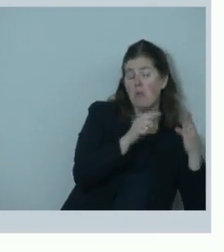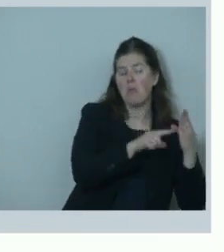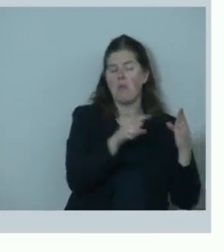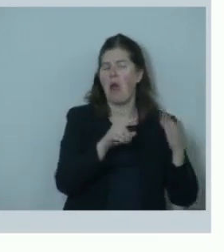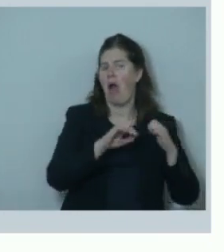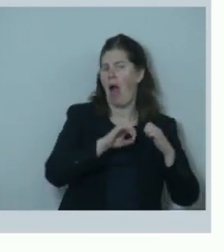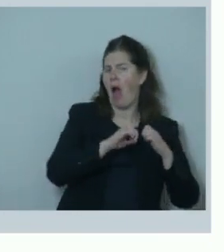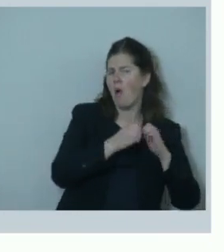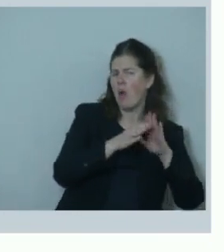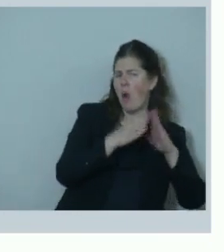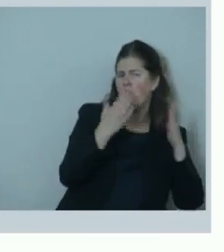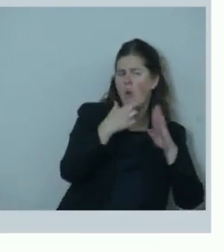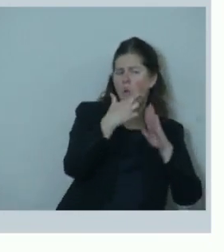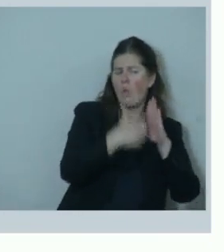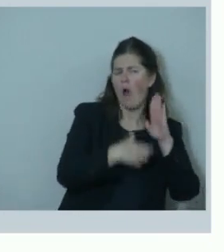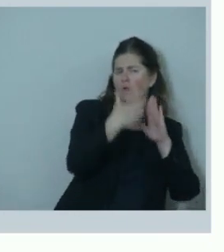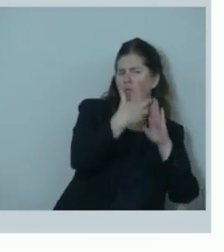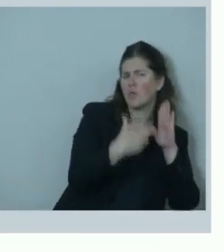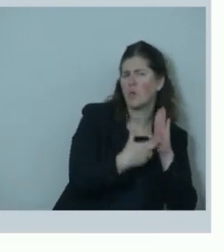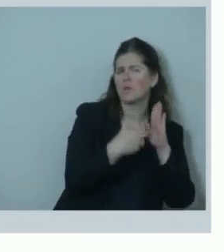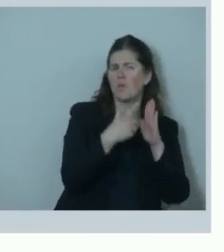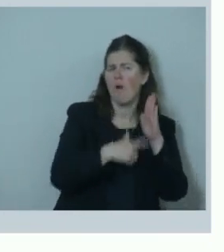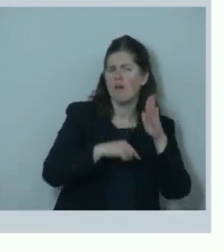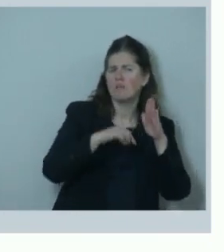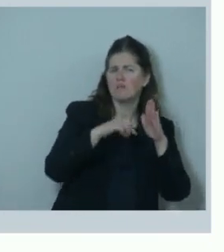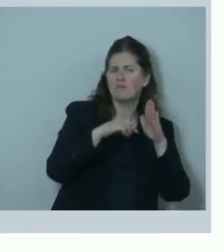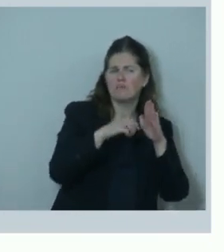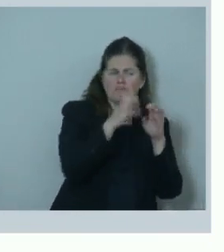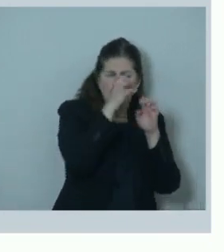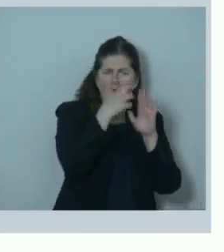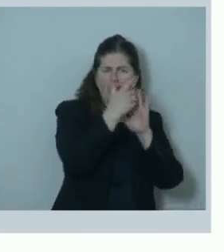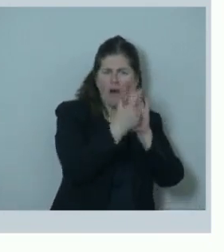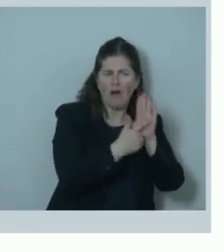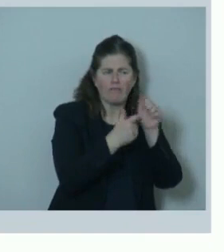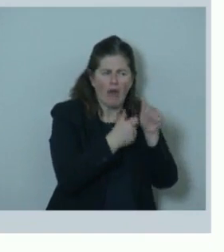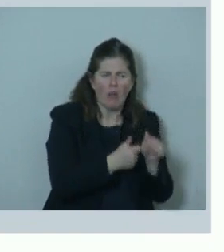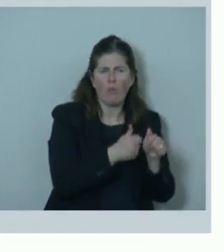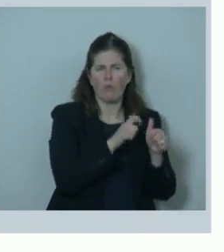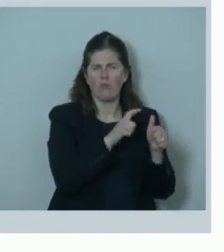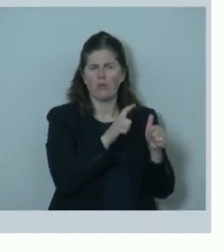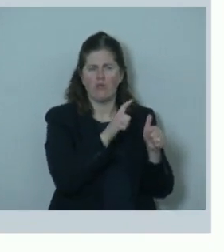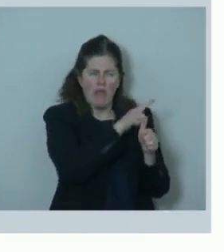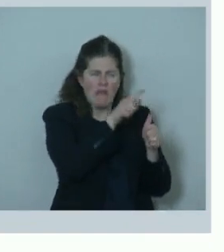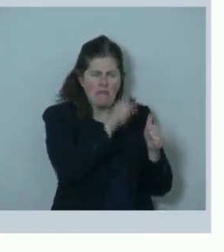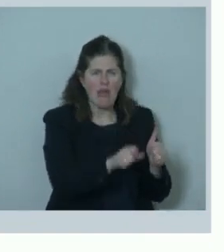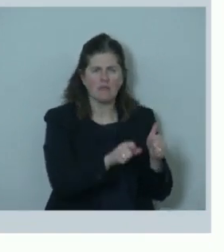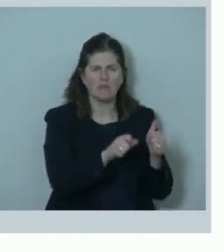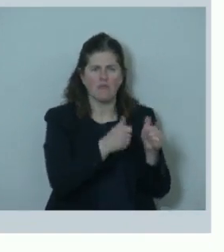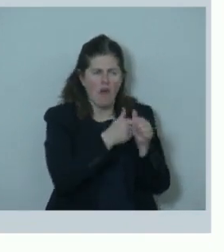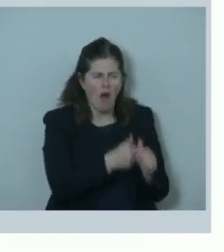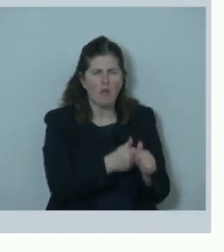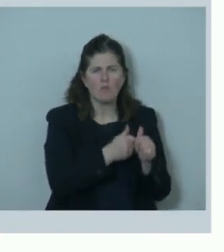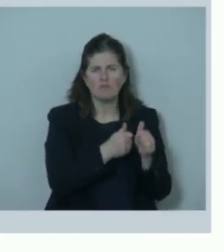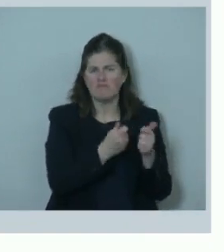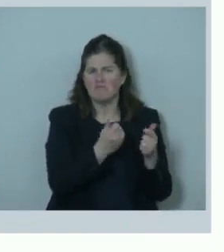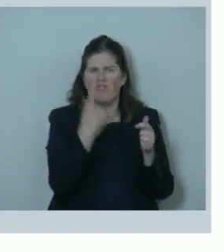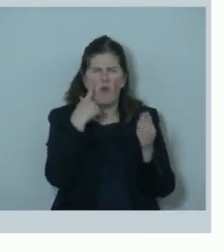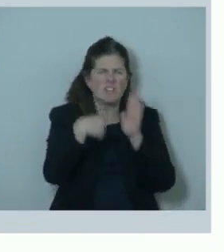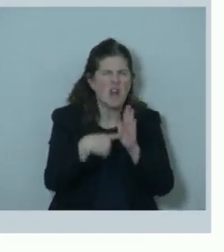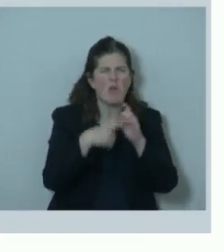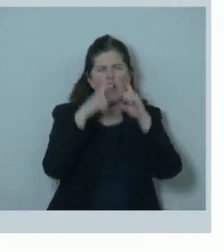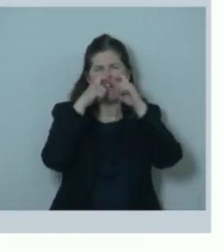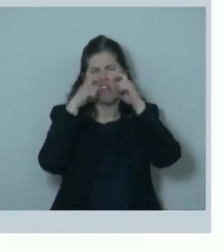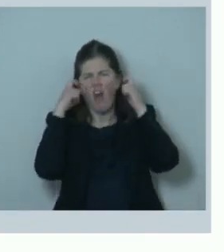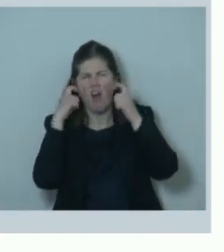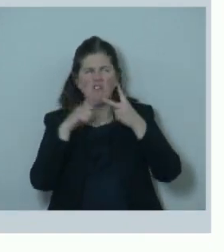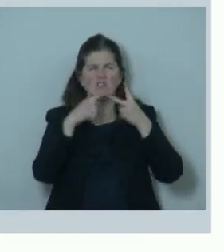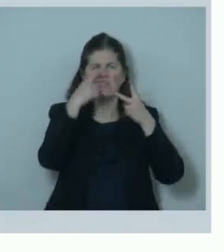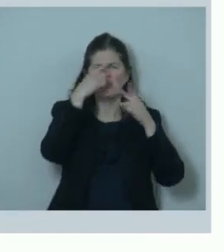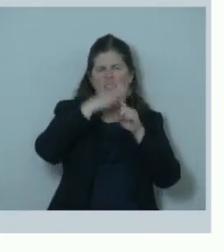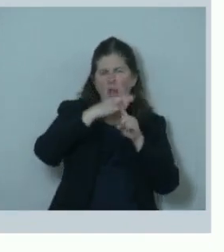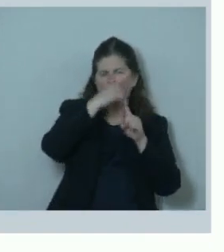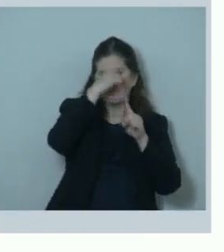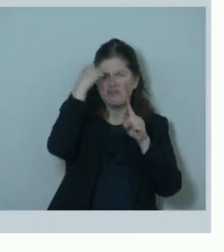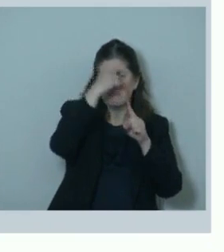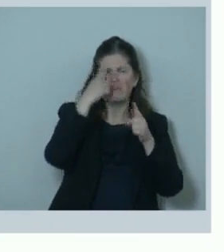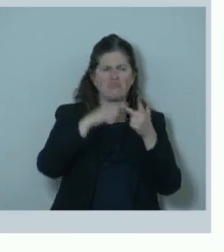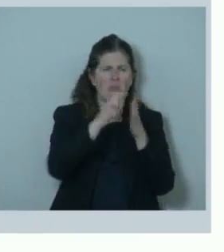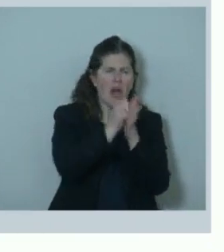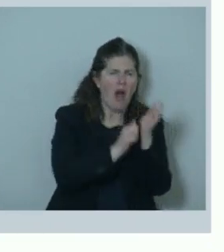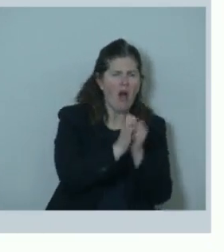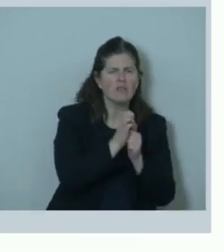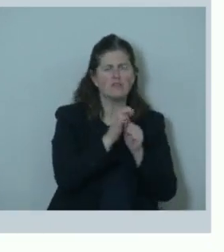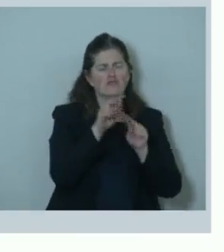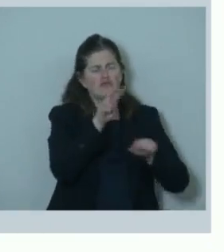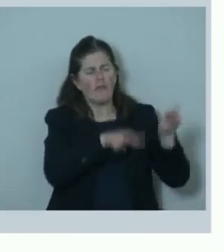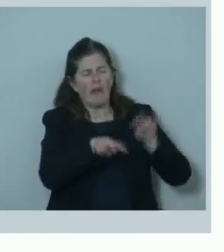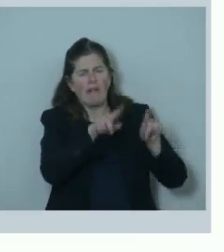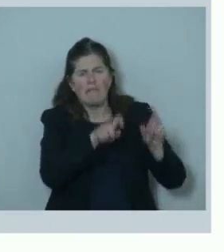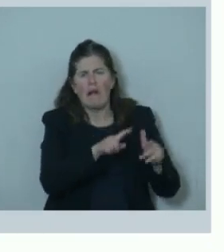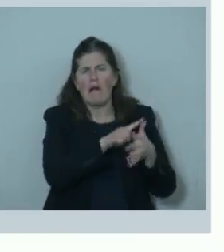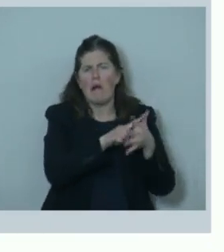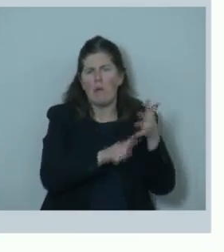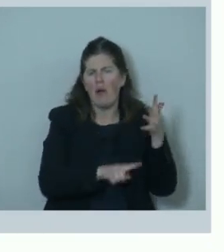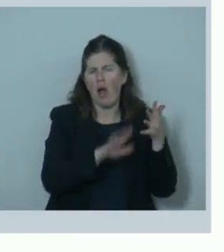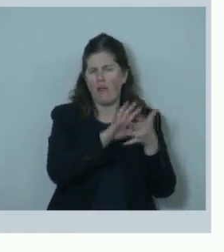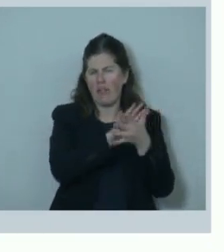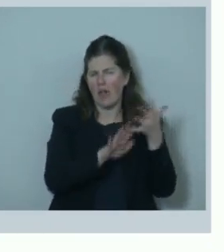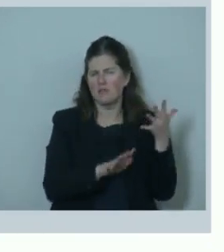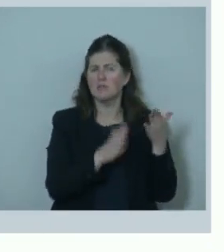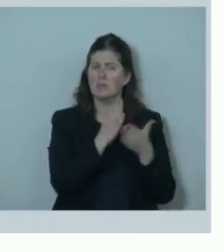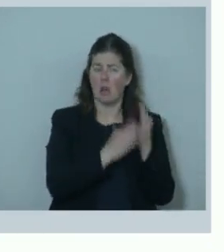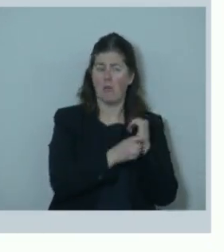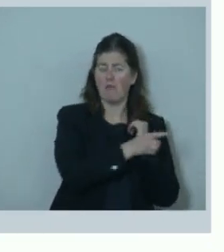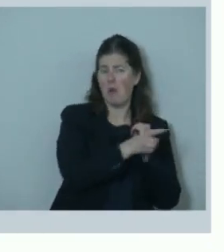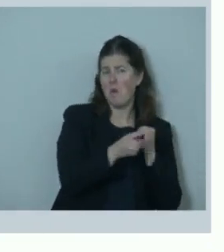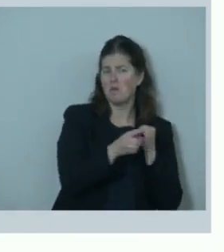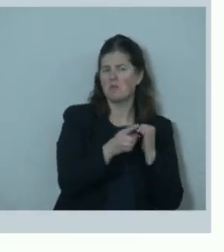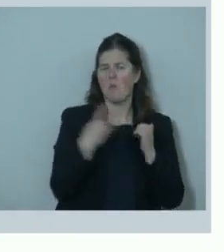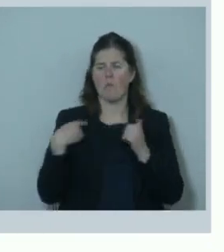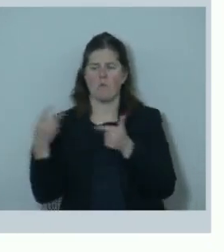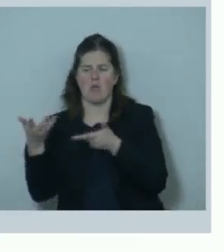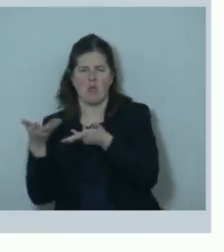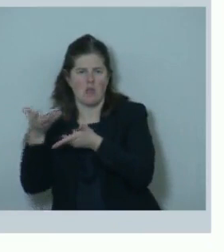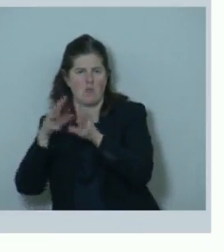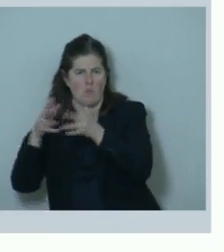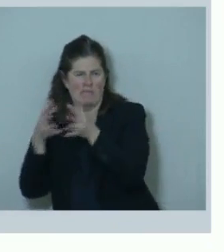IT WILL WORK WITH ME DIRECTLY AS THE GOVERNOR TO FIGURE OUT WHAT BUSINESSES COULD OPEN, HOW THEY OPEN, WHAT PUBLIC HEALTH PRACTICES THEY HAVE TO BE ABLE TO COMMIT TO, GLOVES, MASKS,